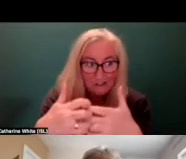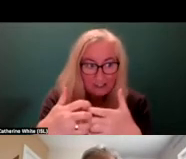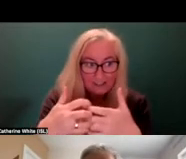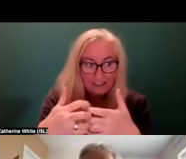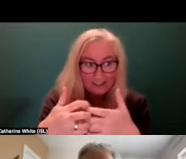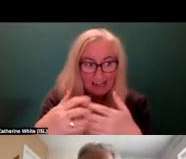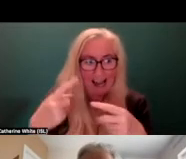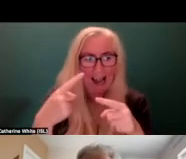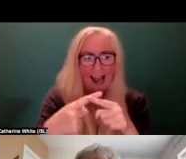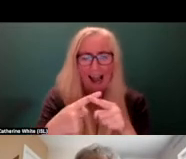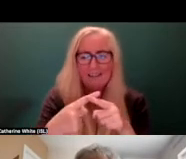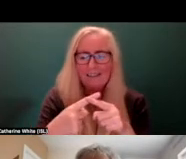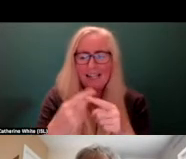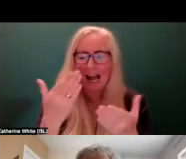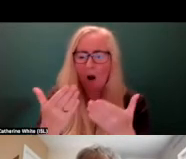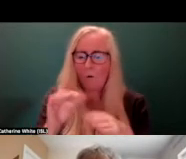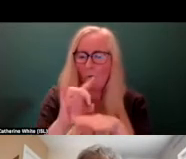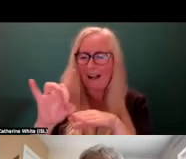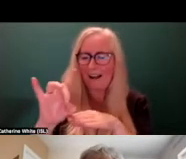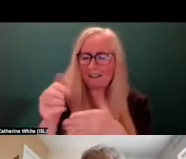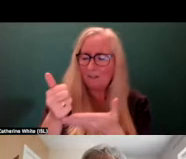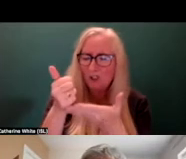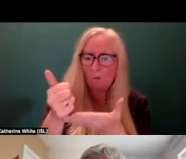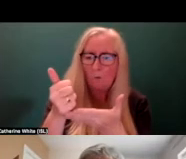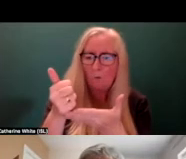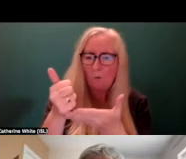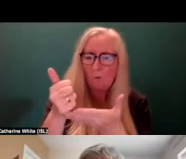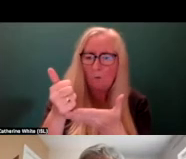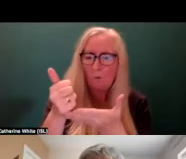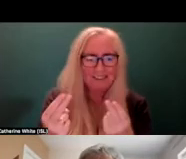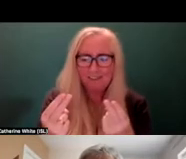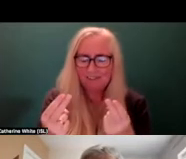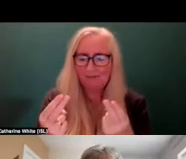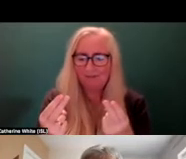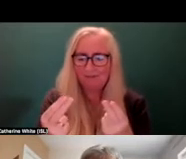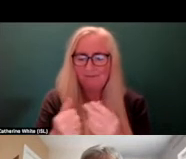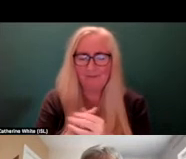and the nature of support, and what do we look at as support in some of